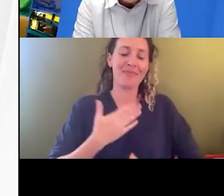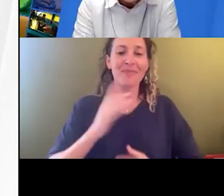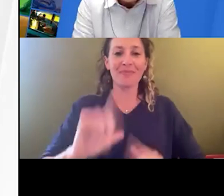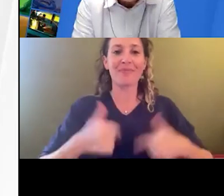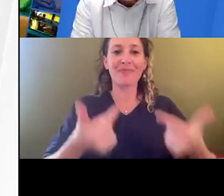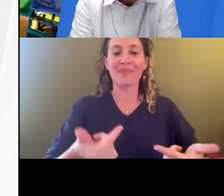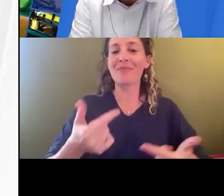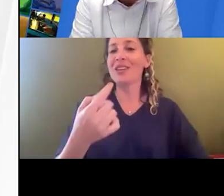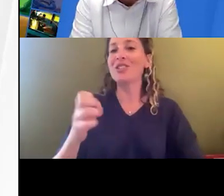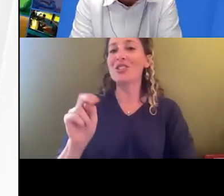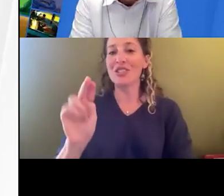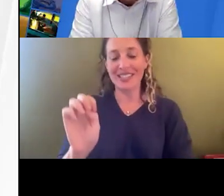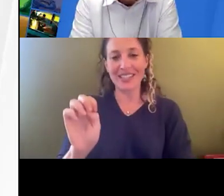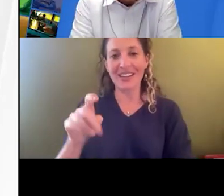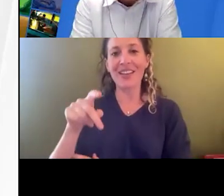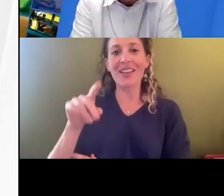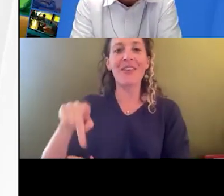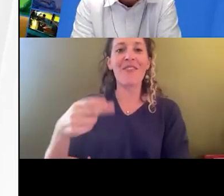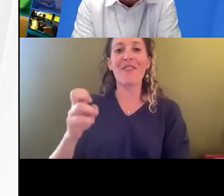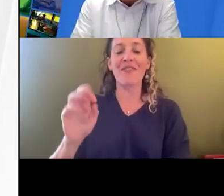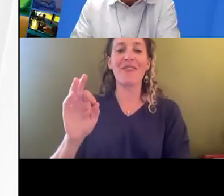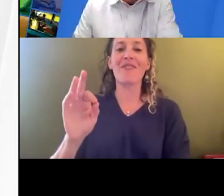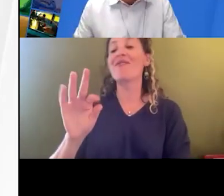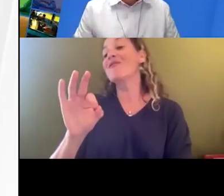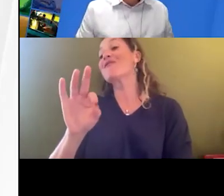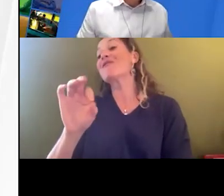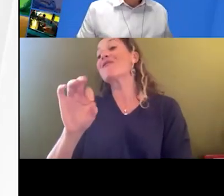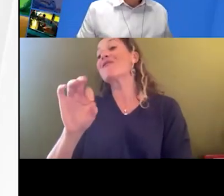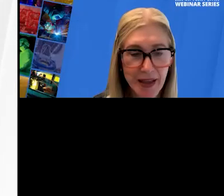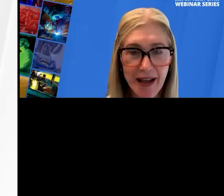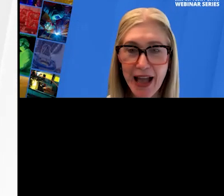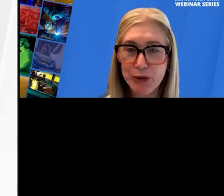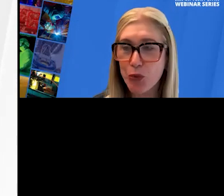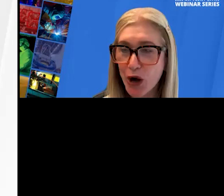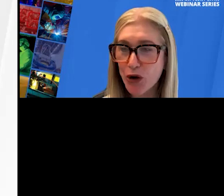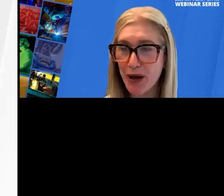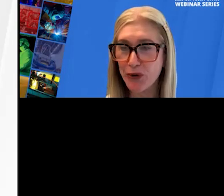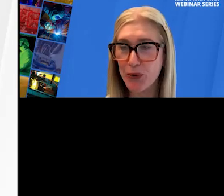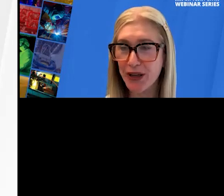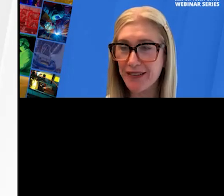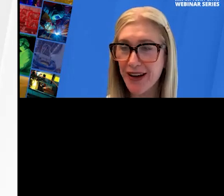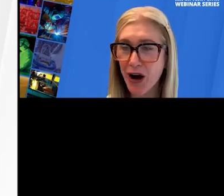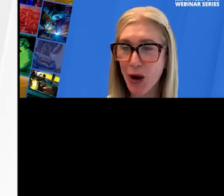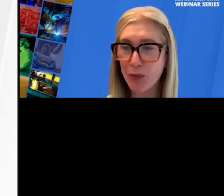who is head of the Policy Office at NSF. Jean Feldman: Thank you, Jeremy. Welcome, everyone.